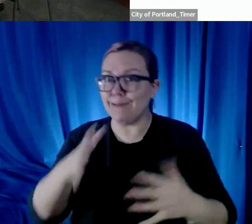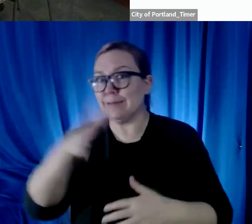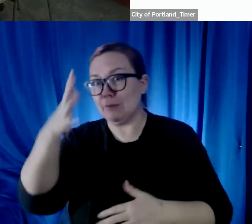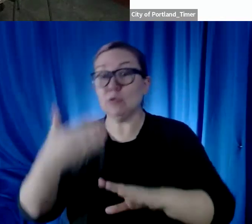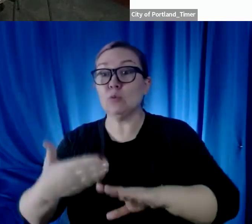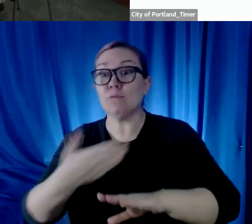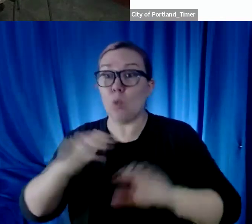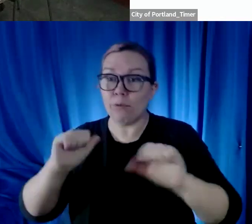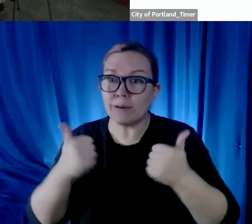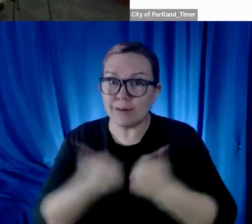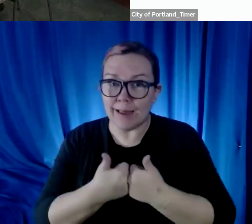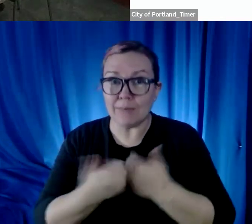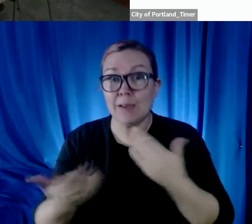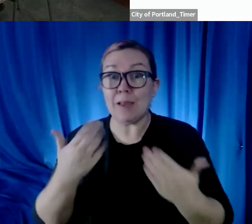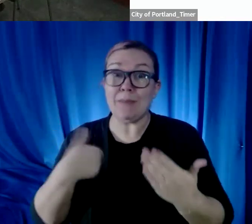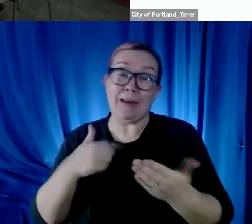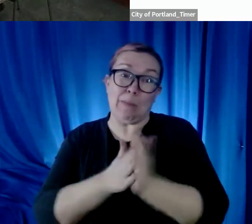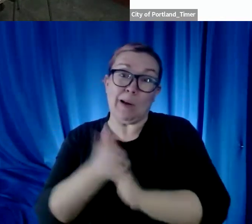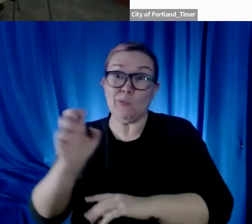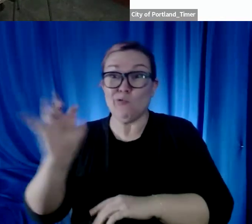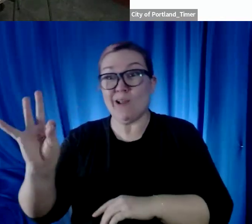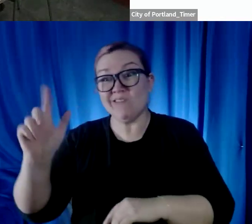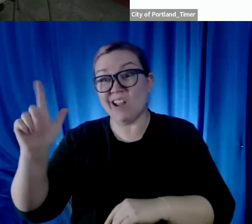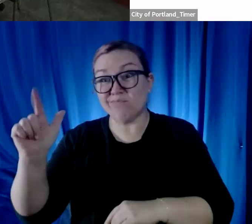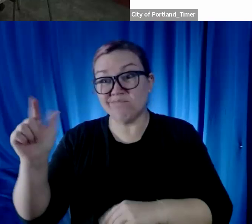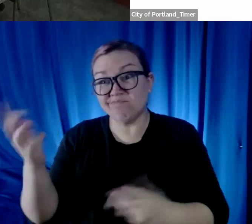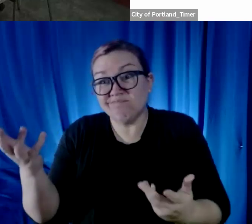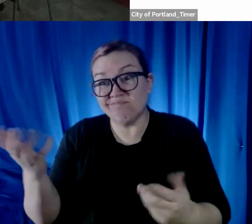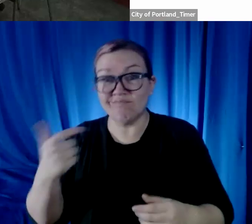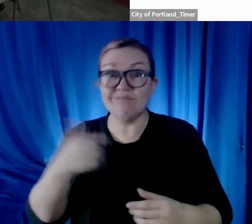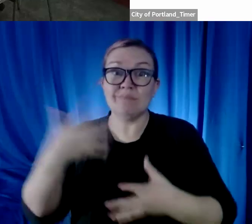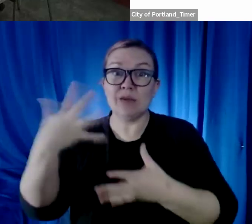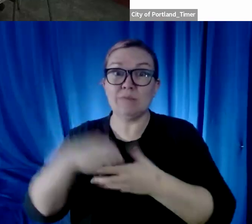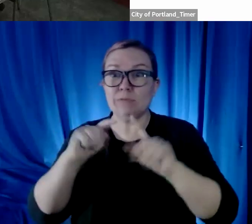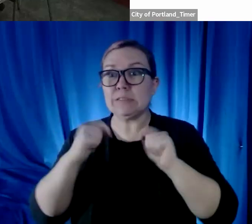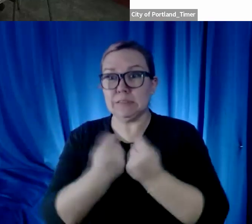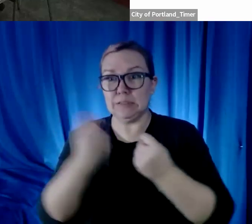And I might want to be a referee. I was on a team too.